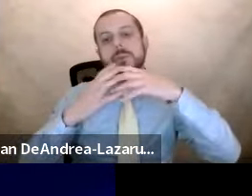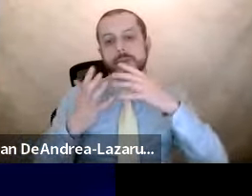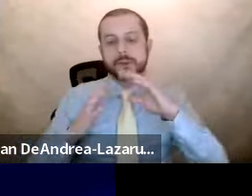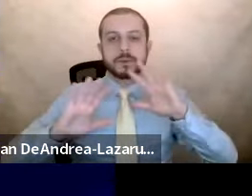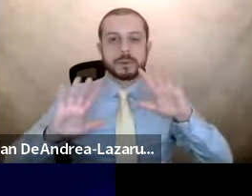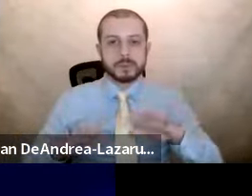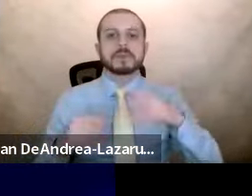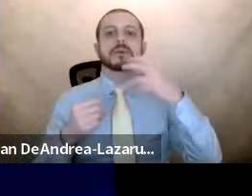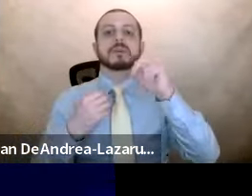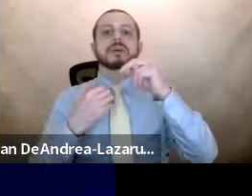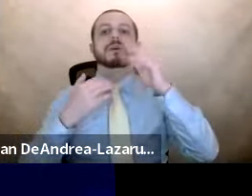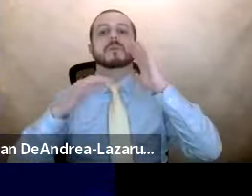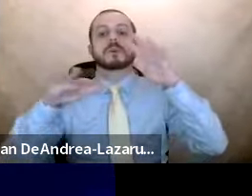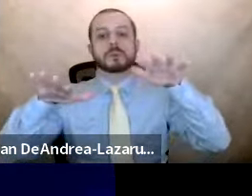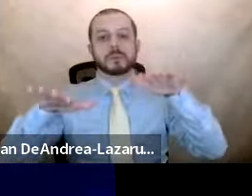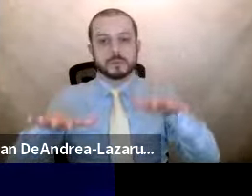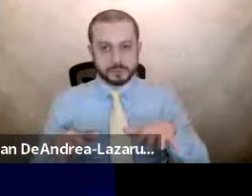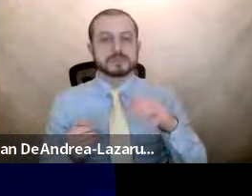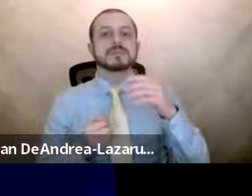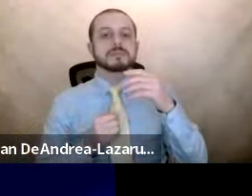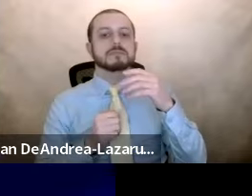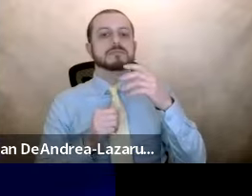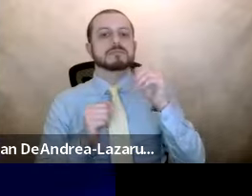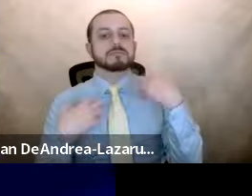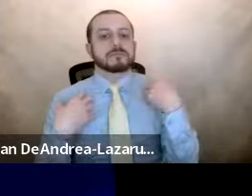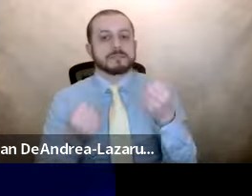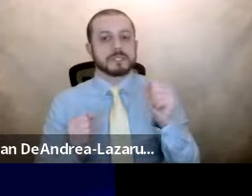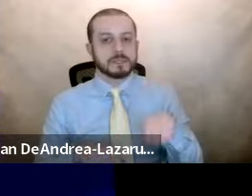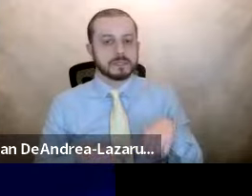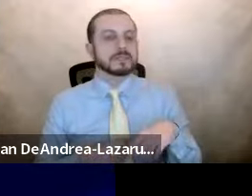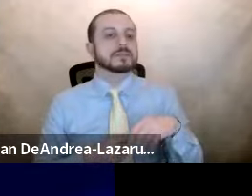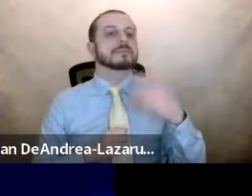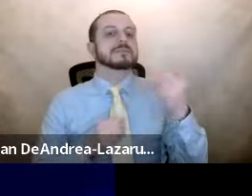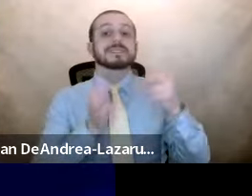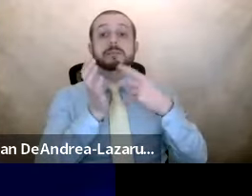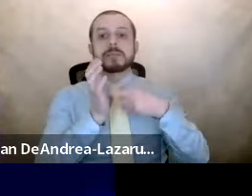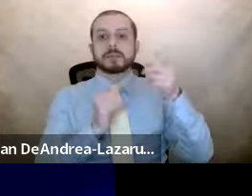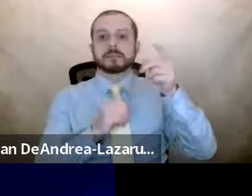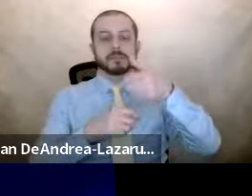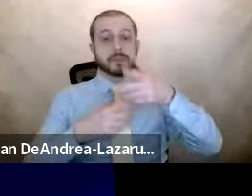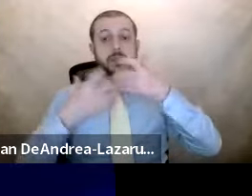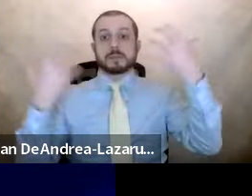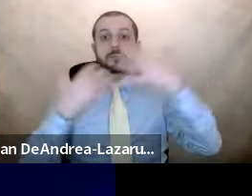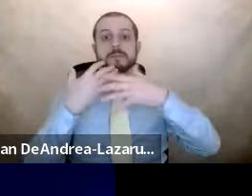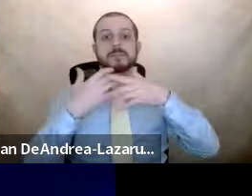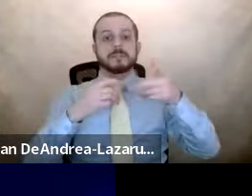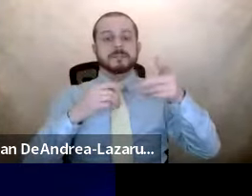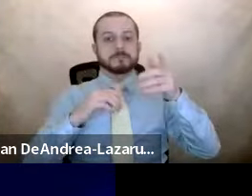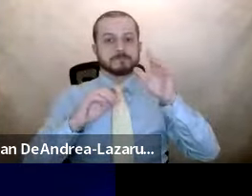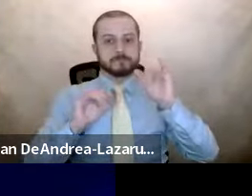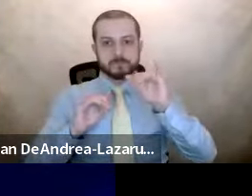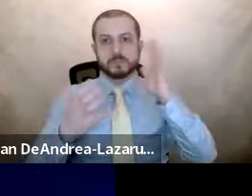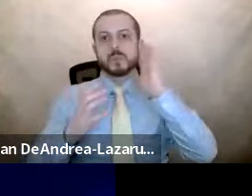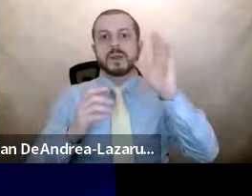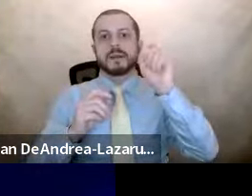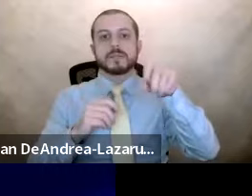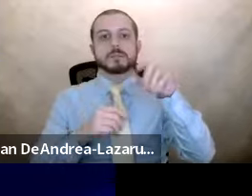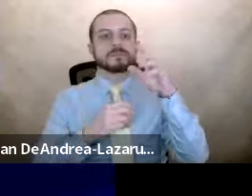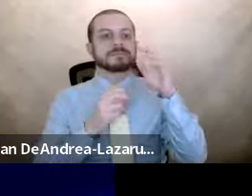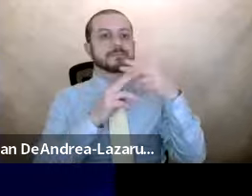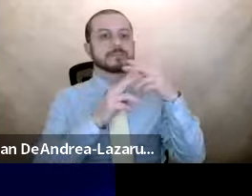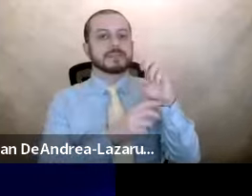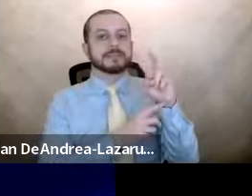If it's enough blood that it's causing an increase in pressure on the brain, again because the skull is only so big, they may bring you into surgery, go into the brain, and create a hole so that there's some place for the blood to go.